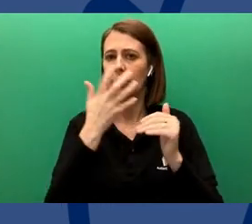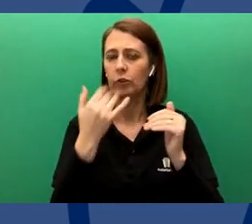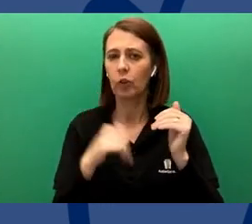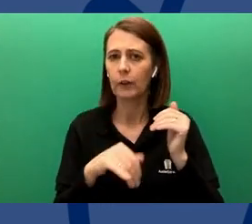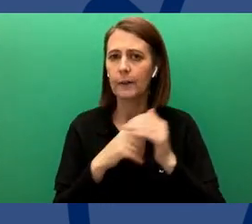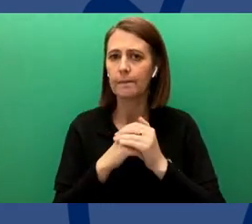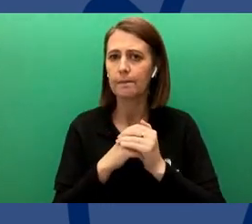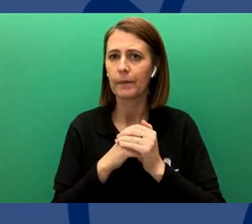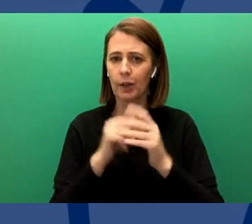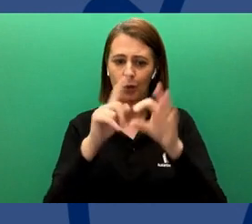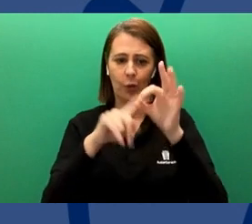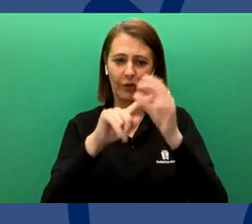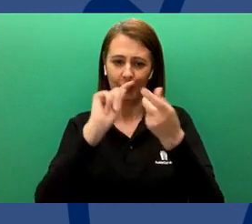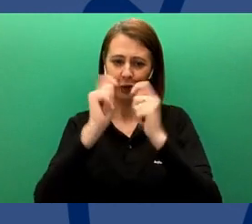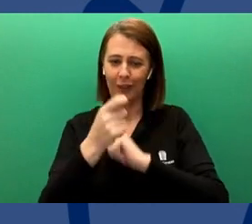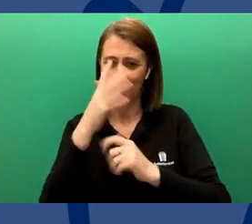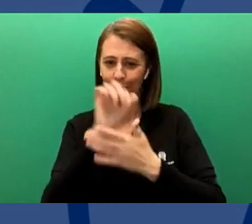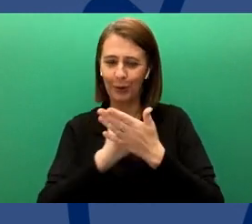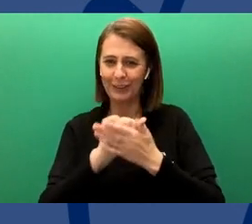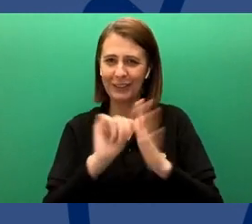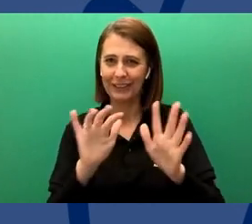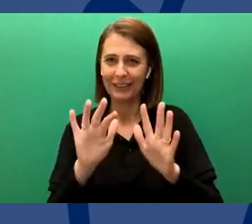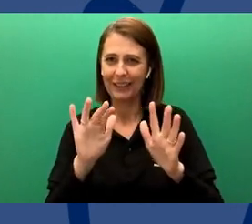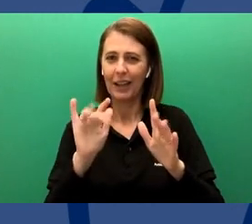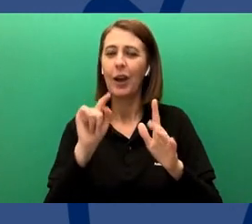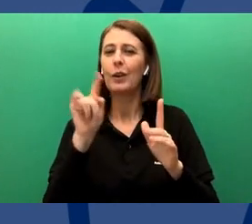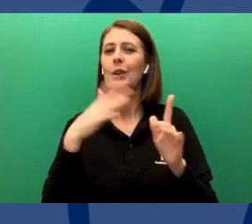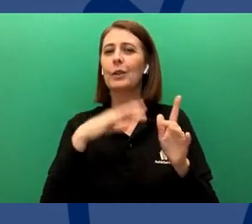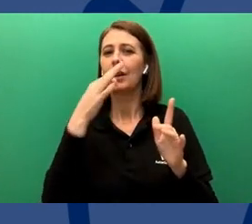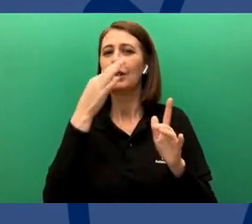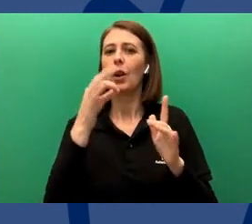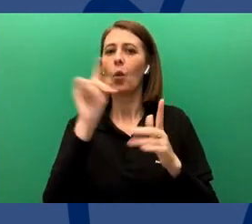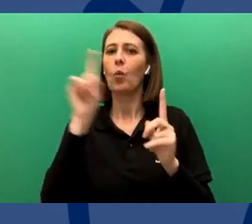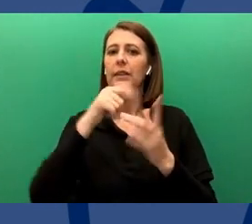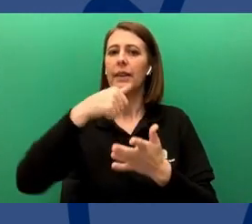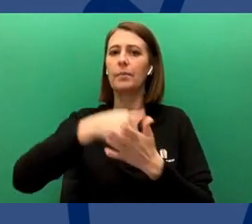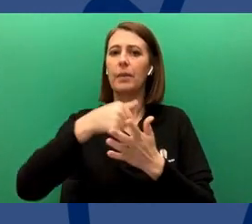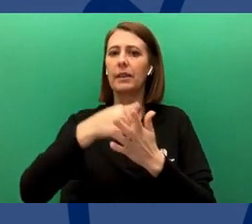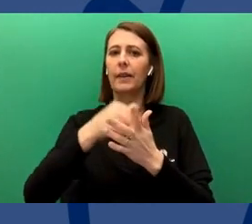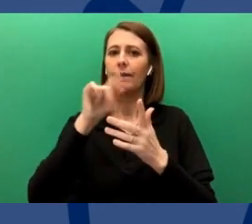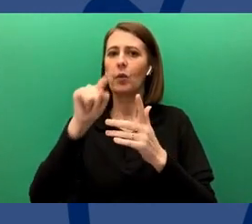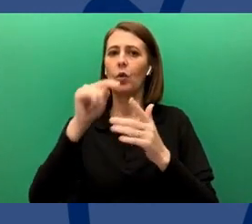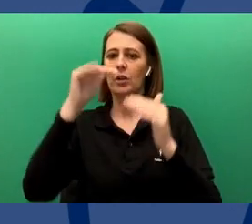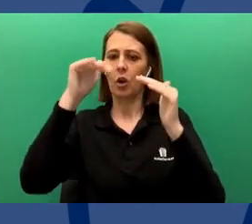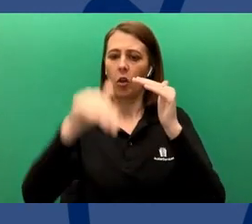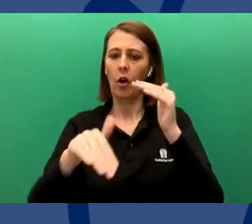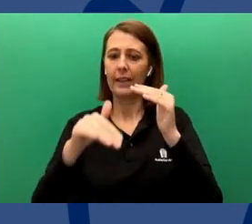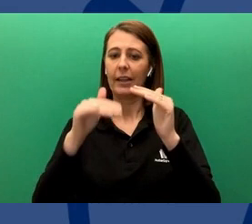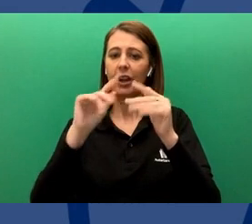on me. Apologies. I was going to ask what's the basis of decline in turnover? Is it cash or accrual.